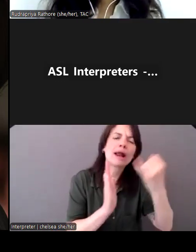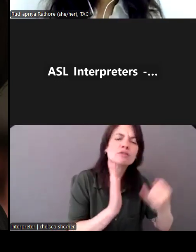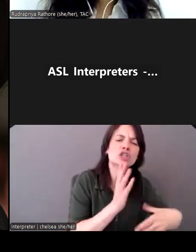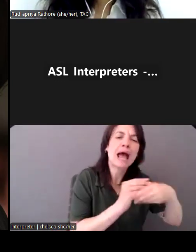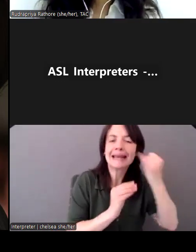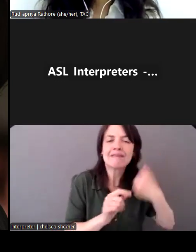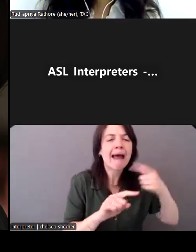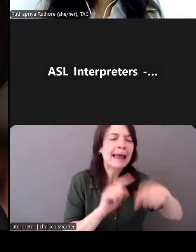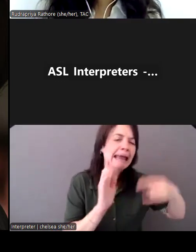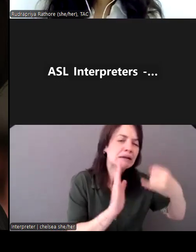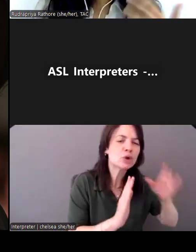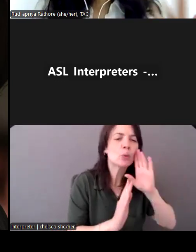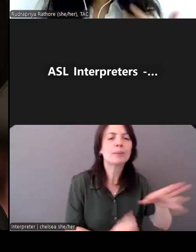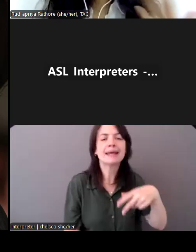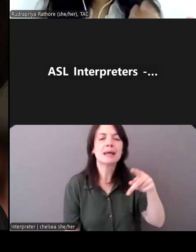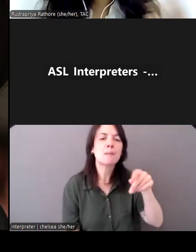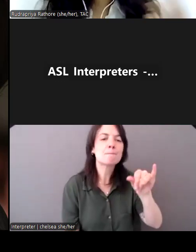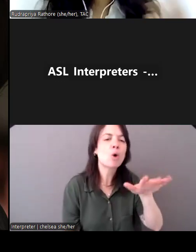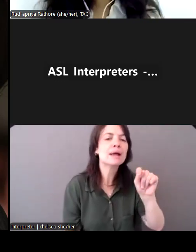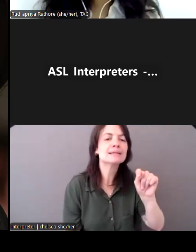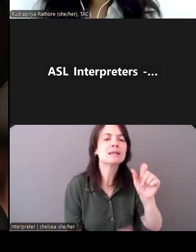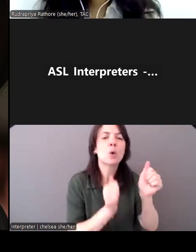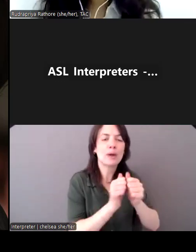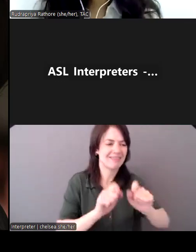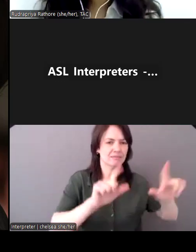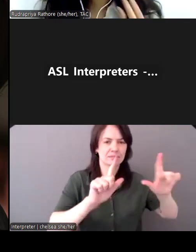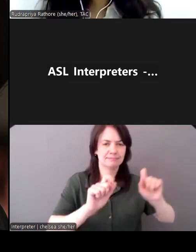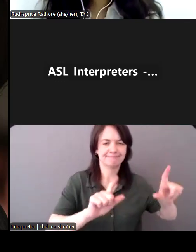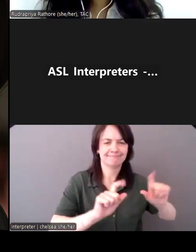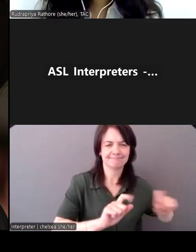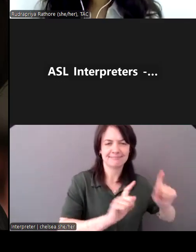series of poetic vignettes it's too many options make it sound like you don't know what you really